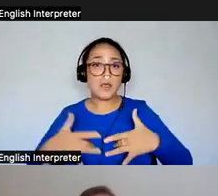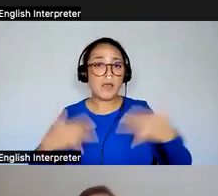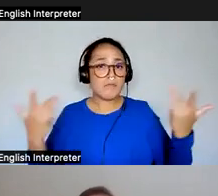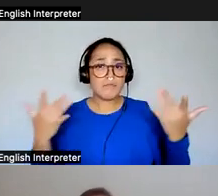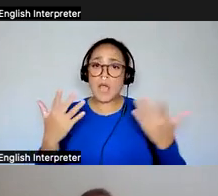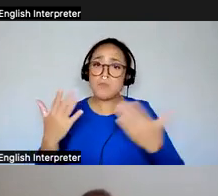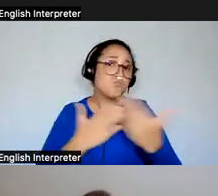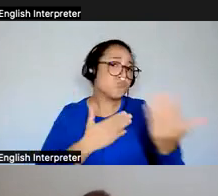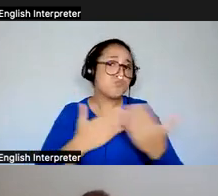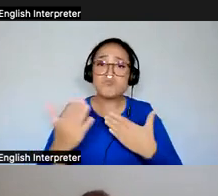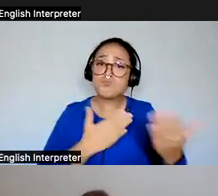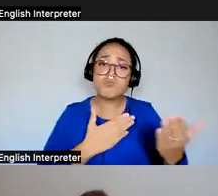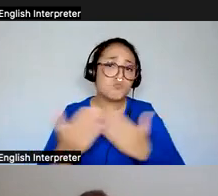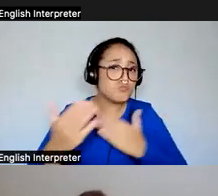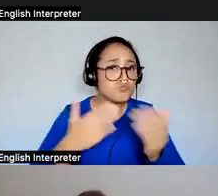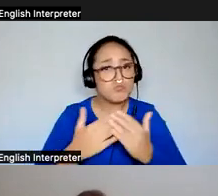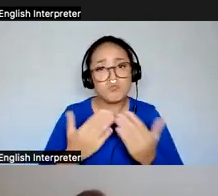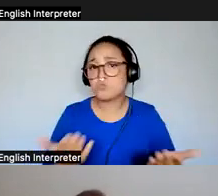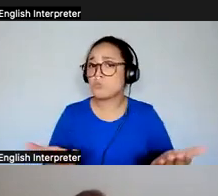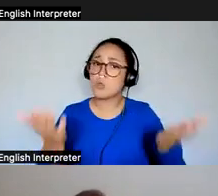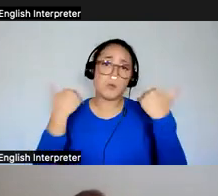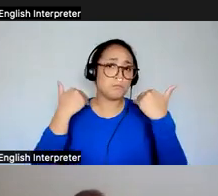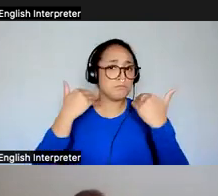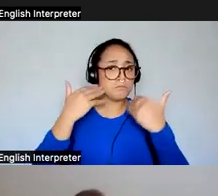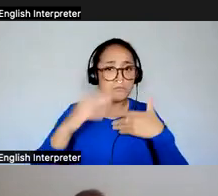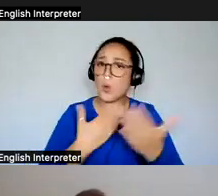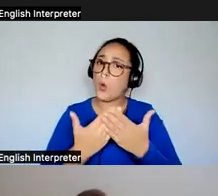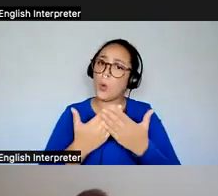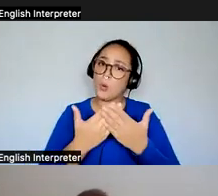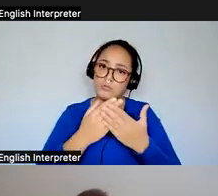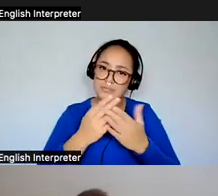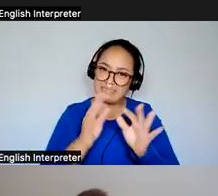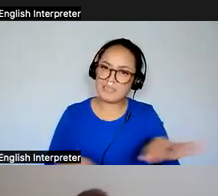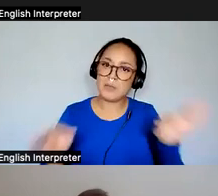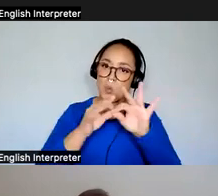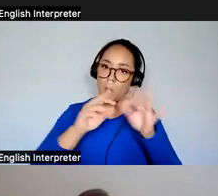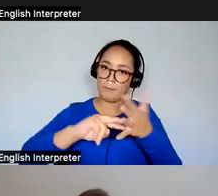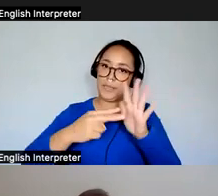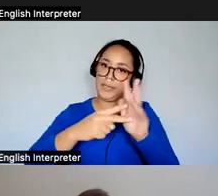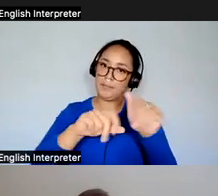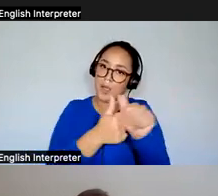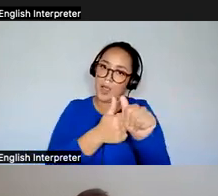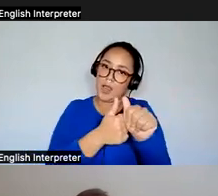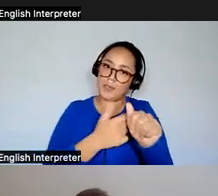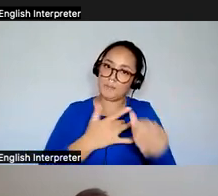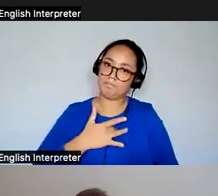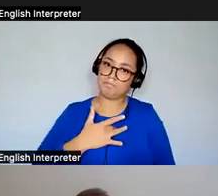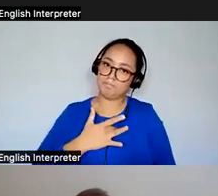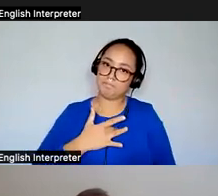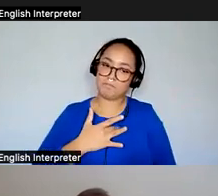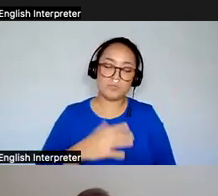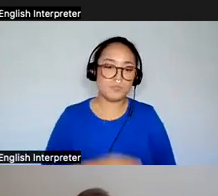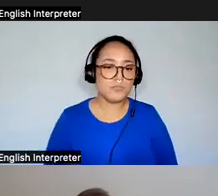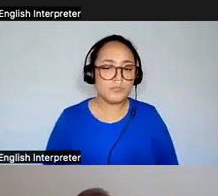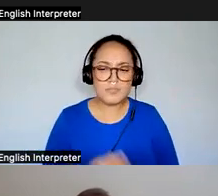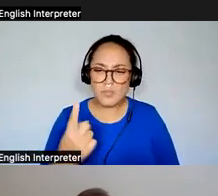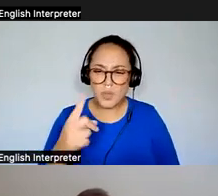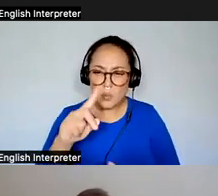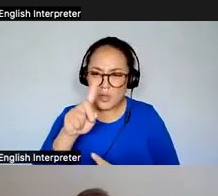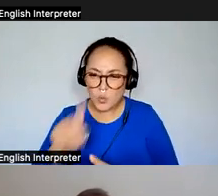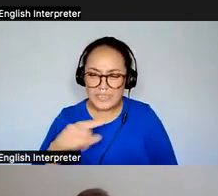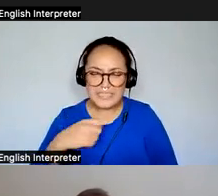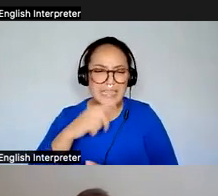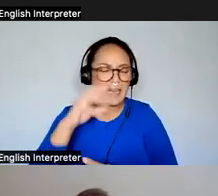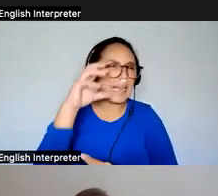There was a question in the chat that I missed at that point.